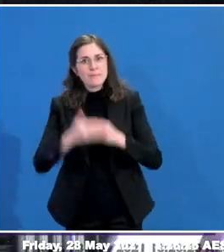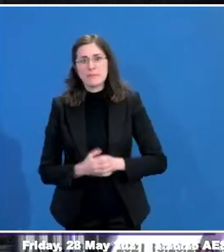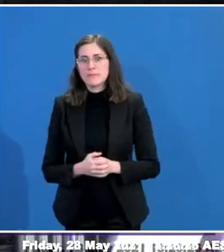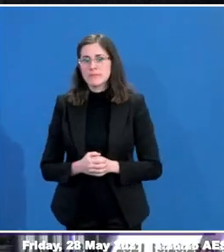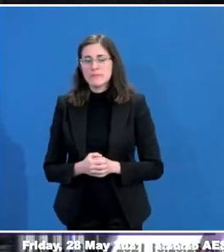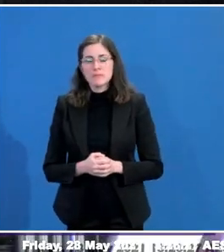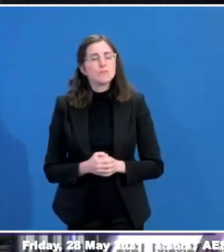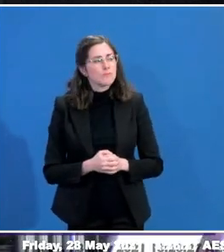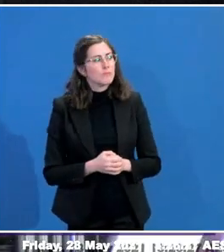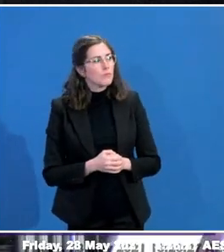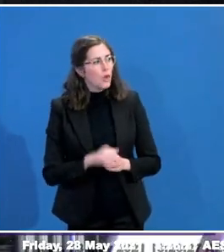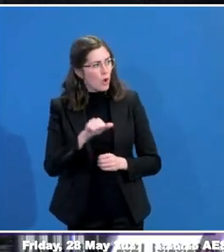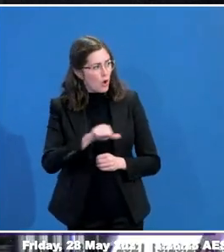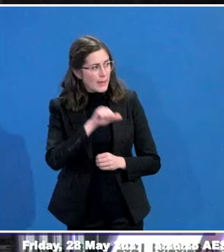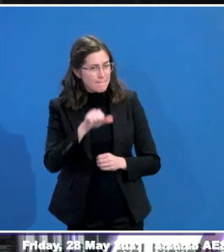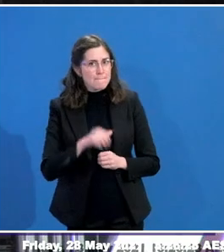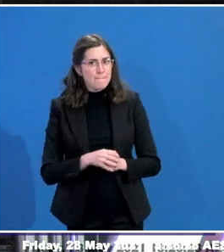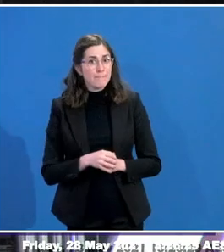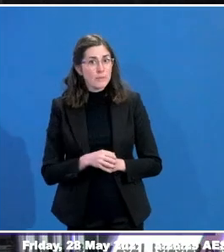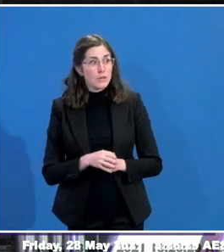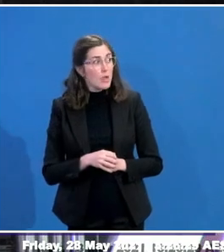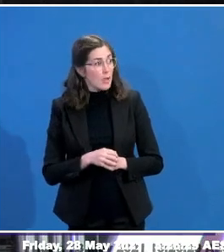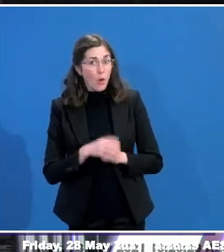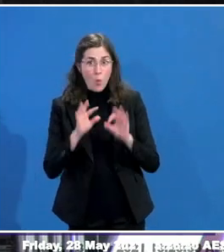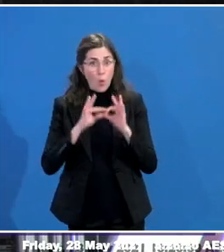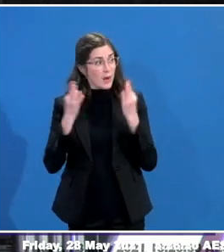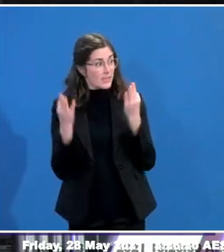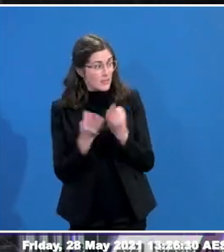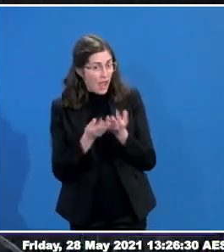So far as you were aware, were service providers free to depart from this template?